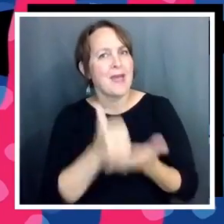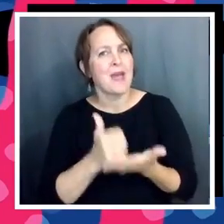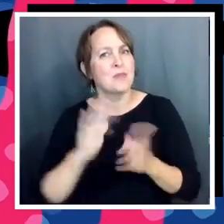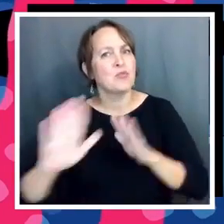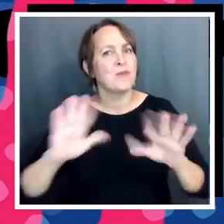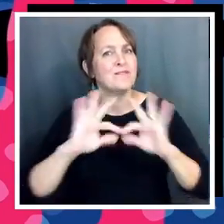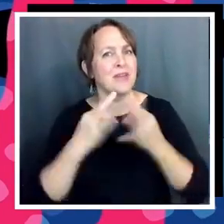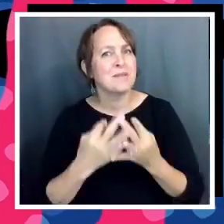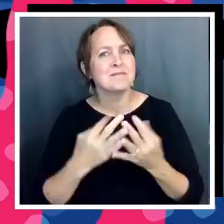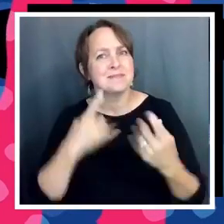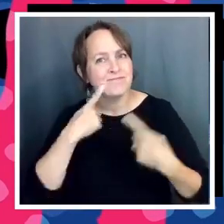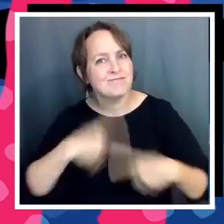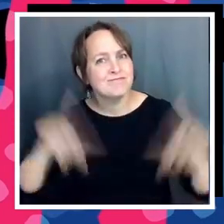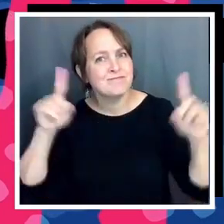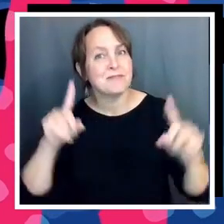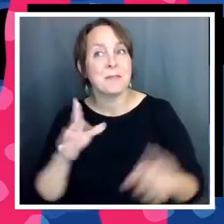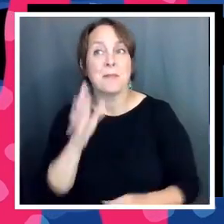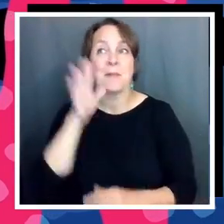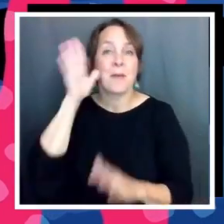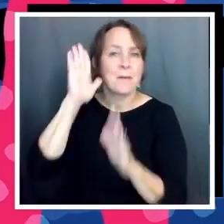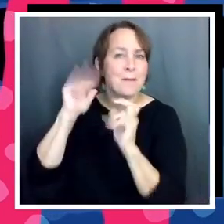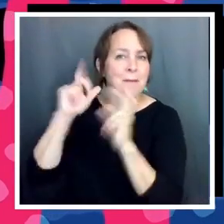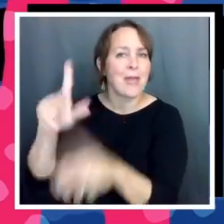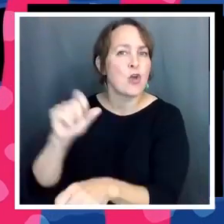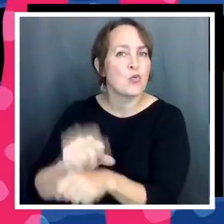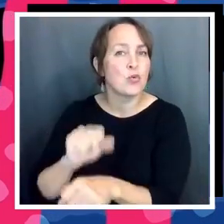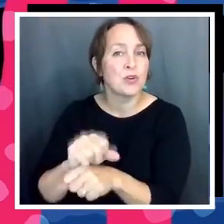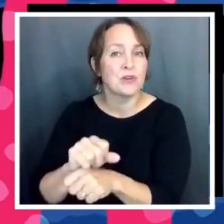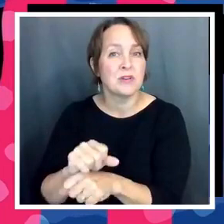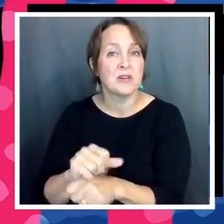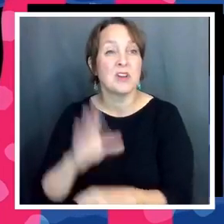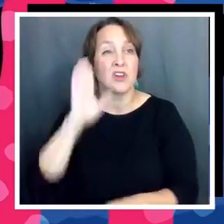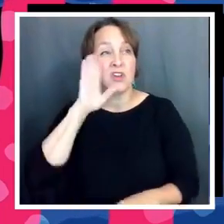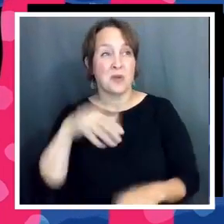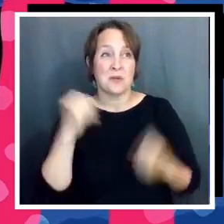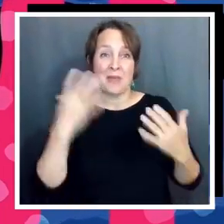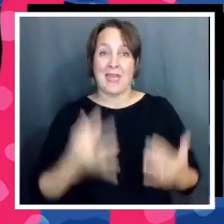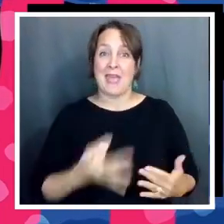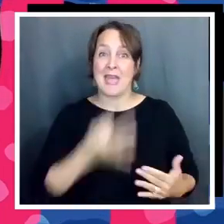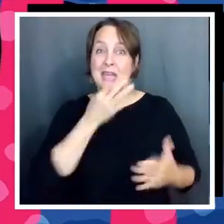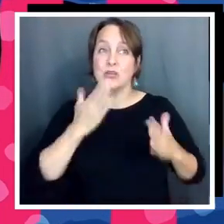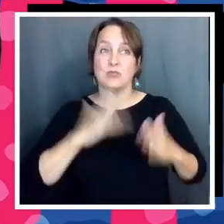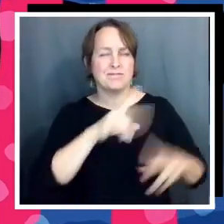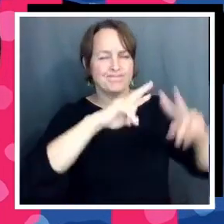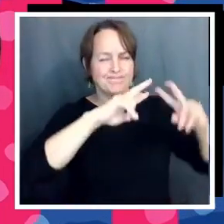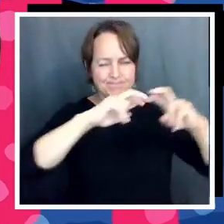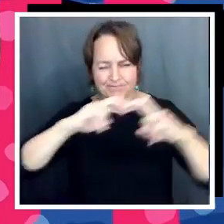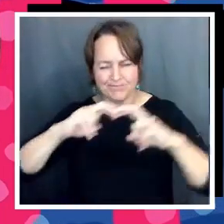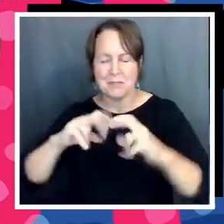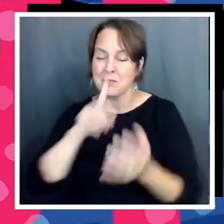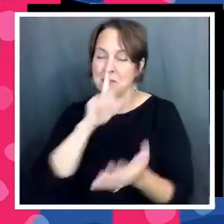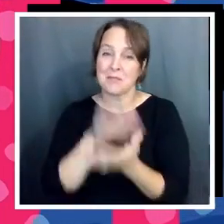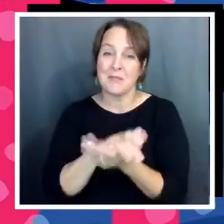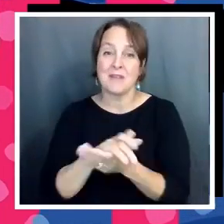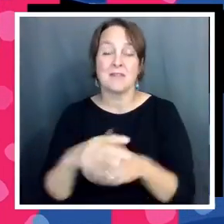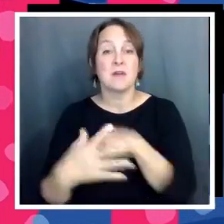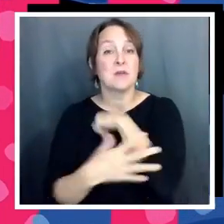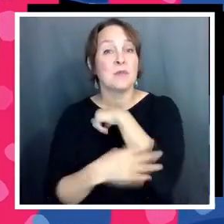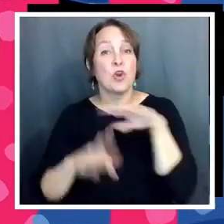IMPORTANT STEP IN HELPING YOUR FAMILY SUCCEED. HELPING PARENTS GET BACK TO